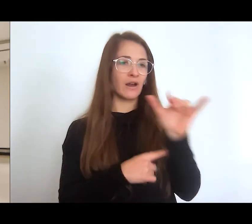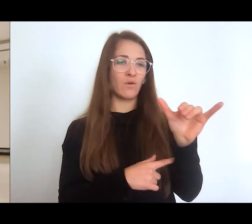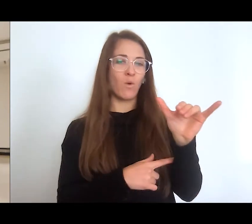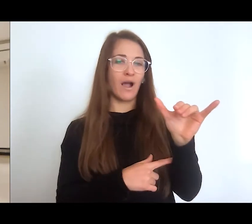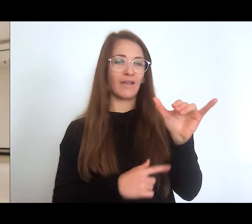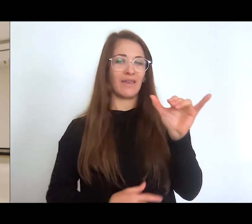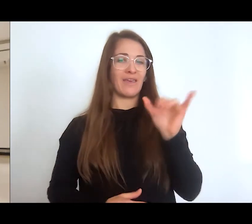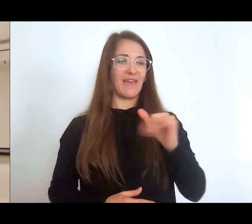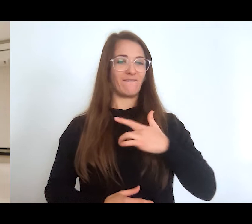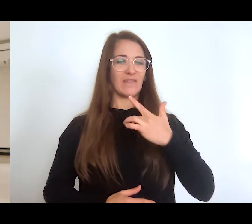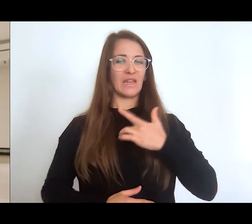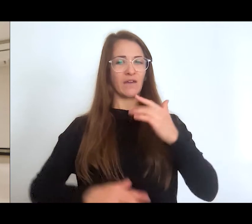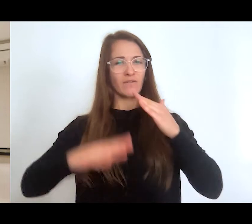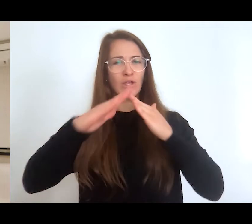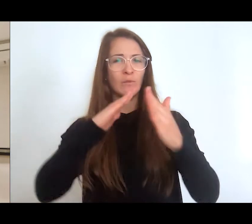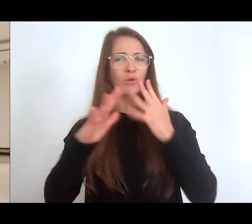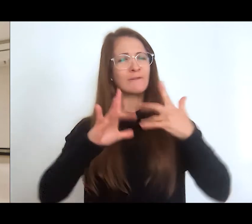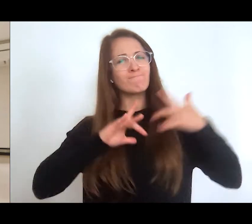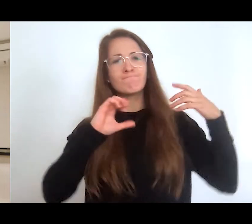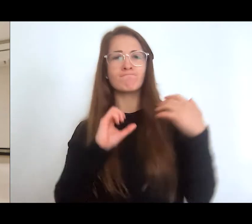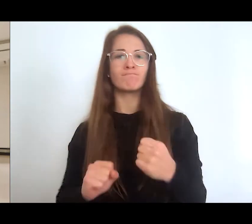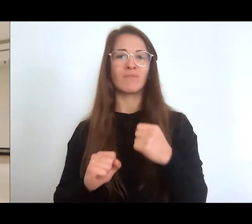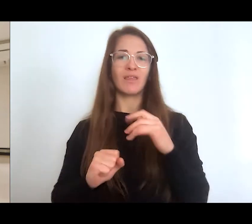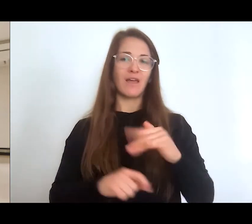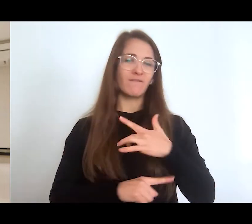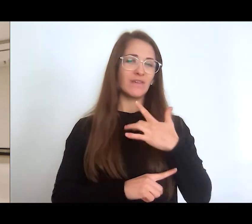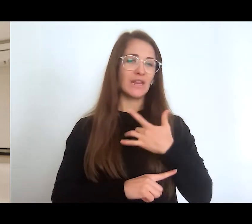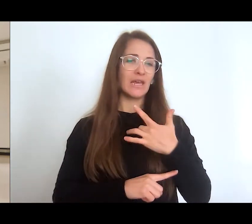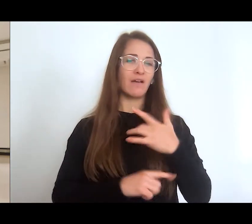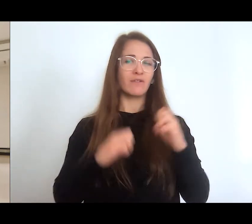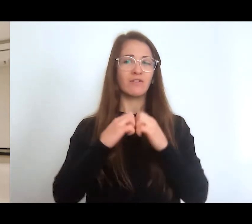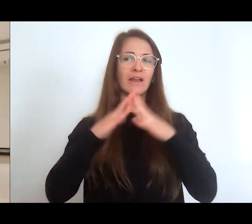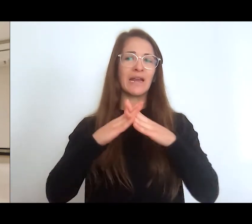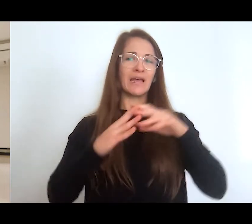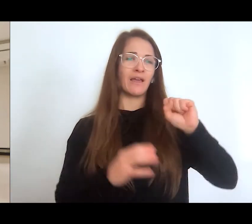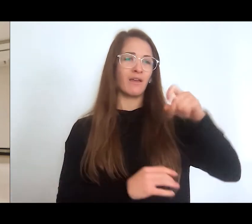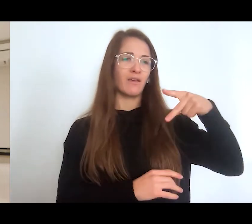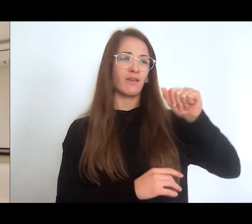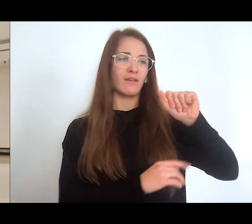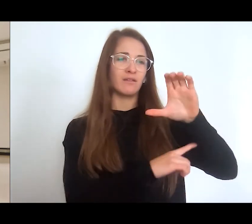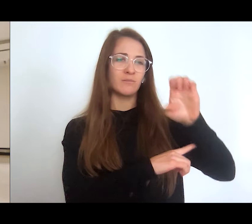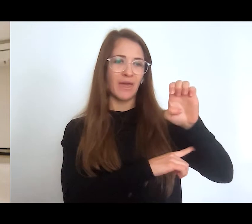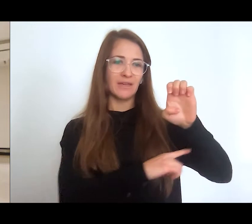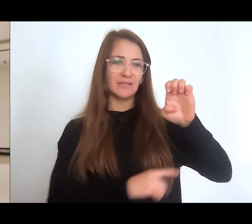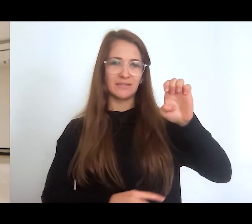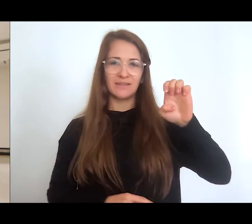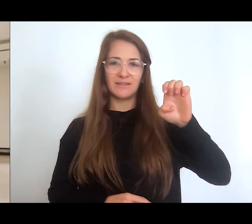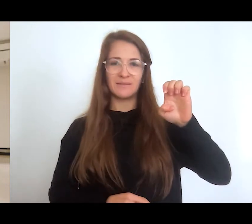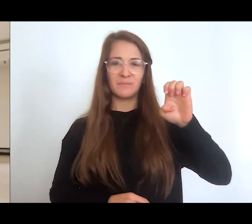NOW AT DISABILITY RIGHTS NEW YORK THAT FEELING OF COMMUNITY AND THAT FEELING OF CREATING